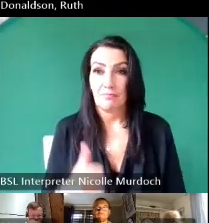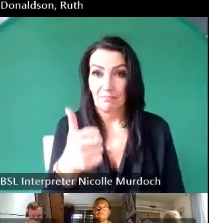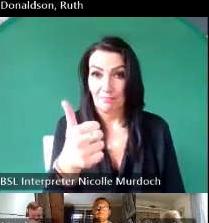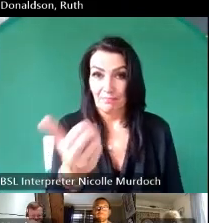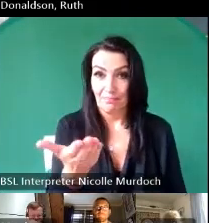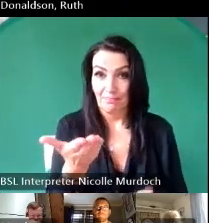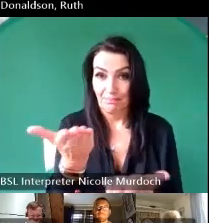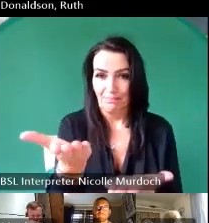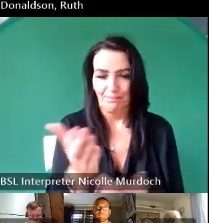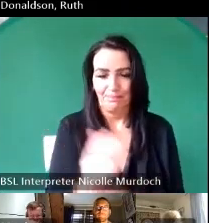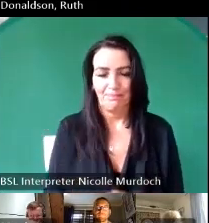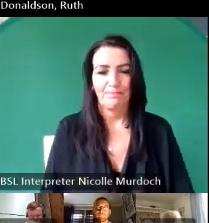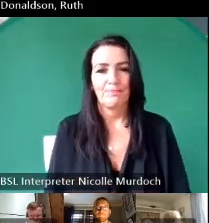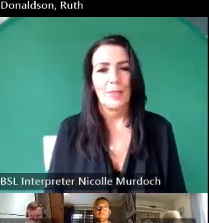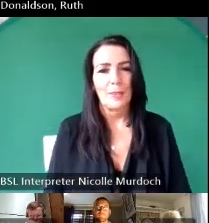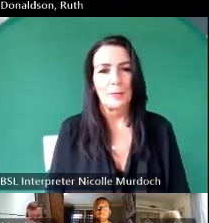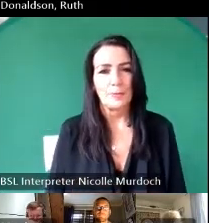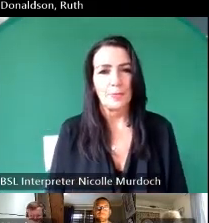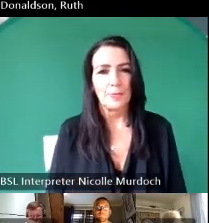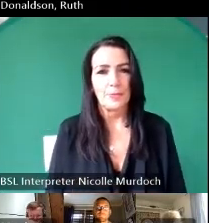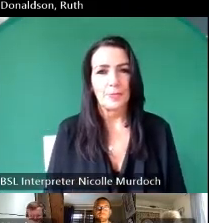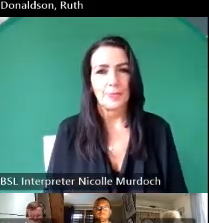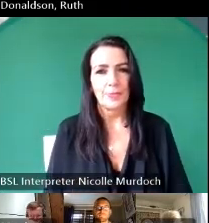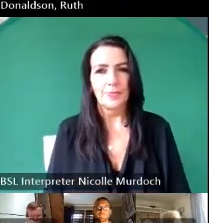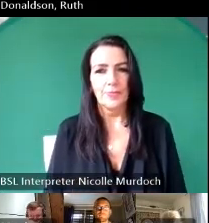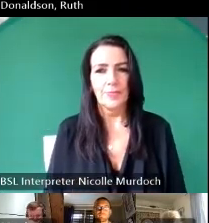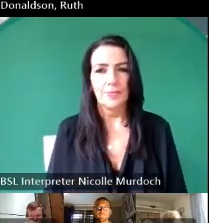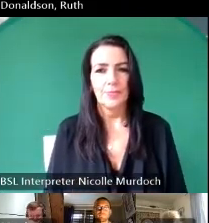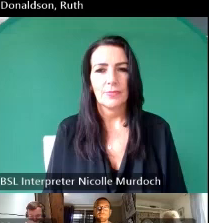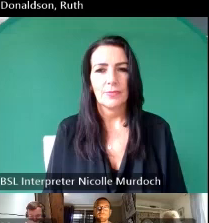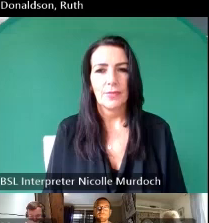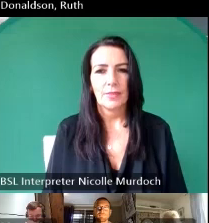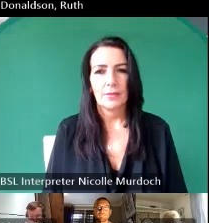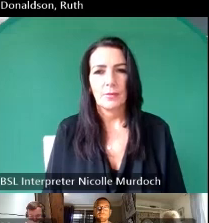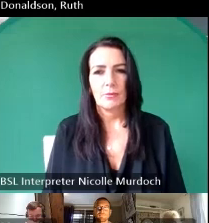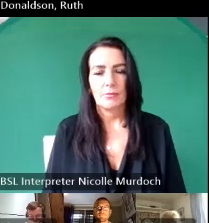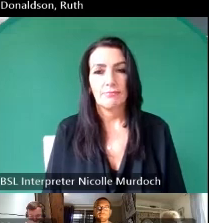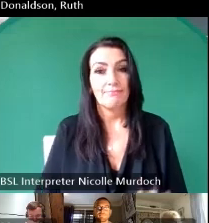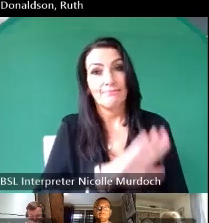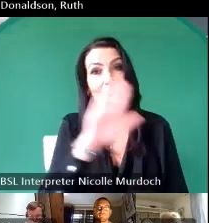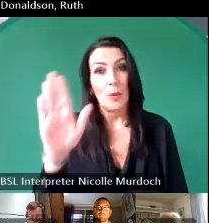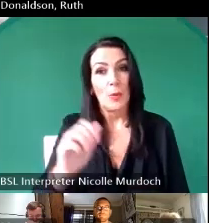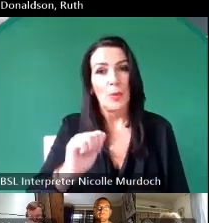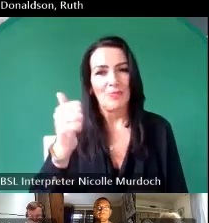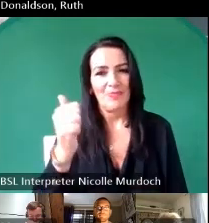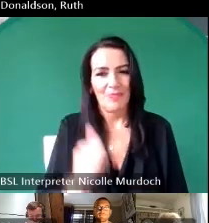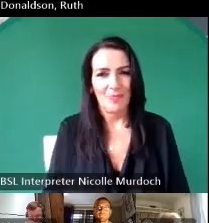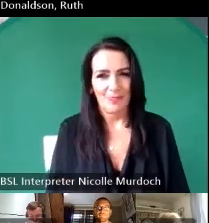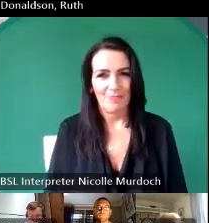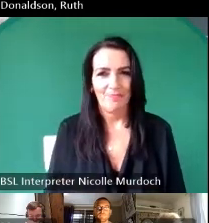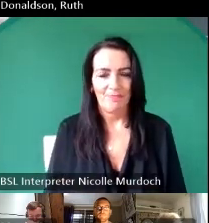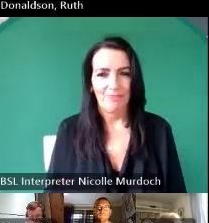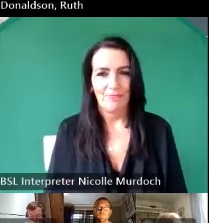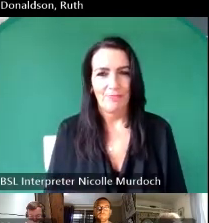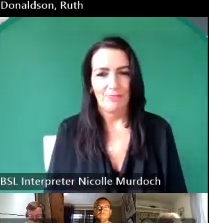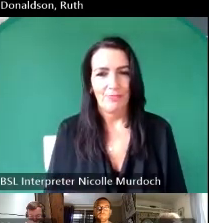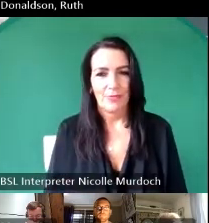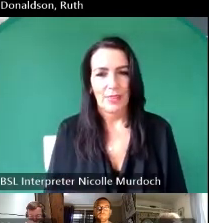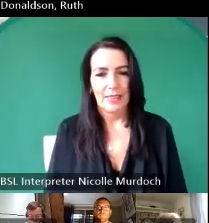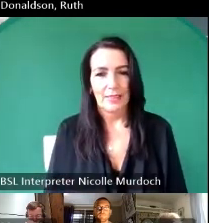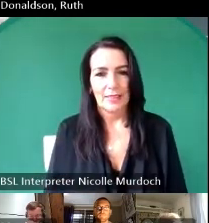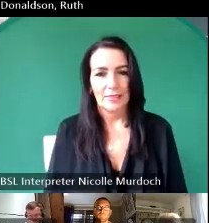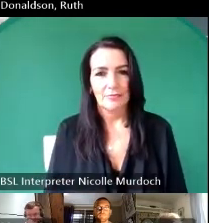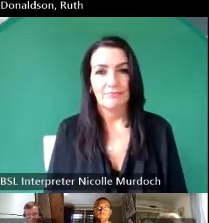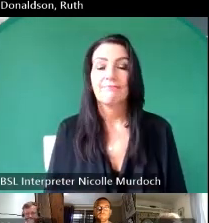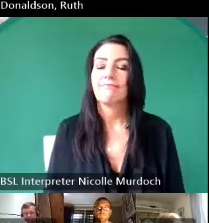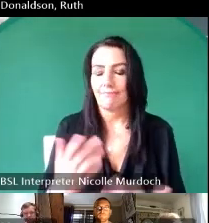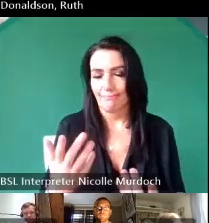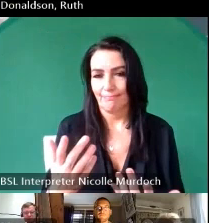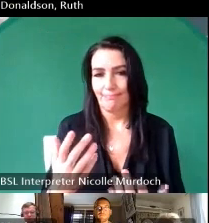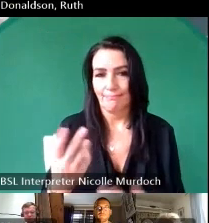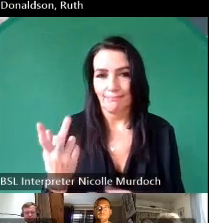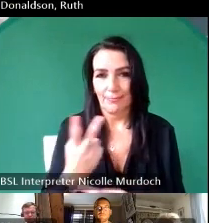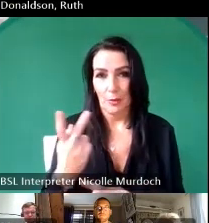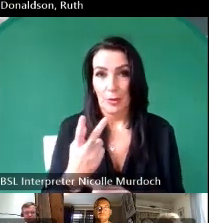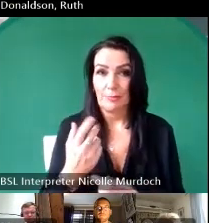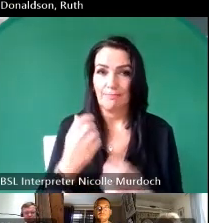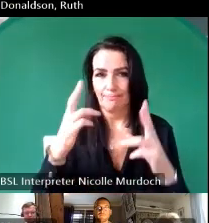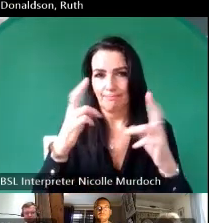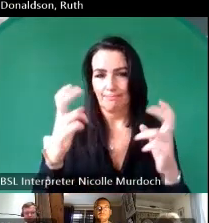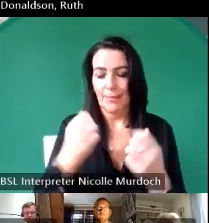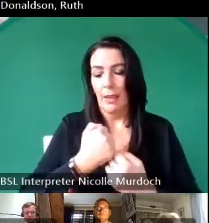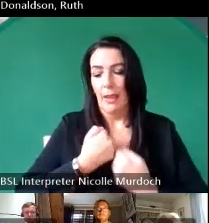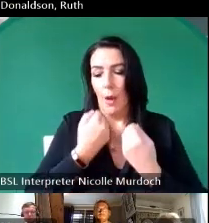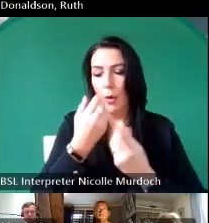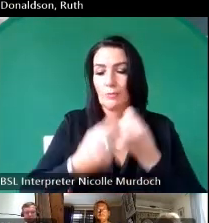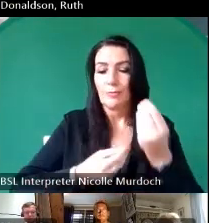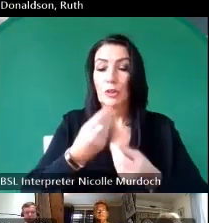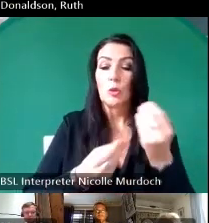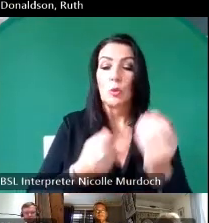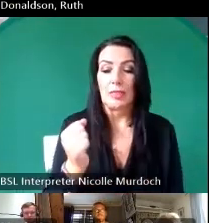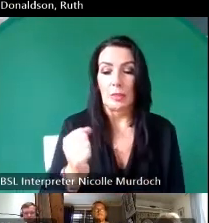lovely hello everyone uh so uh like Rosie said we are Our Story Scotland and we collect archive and